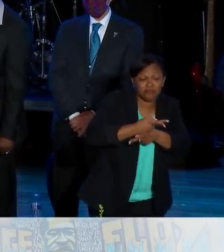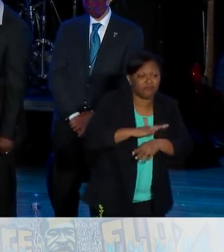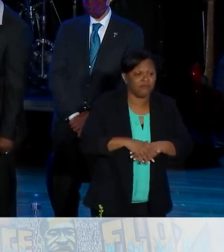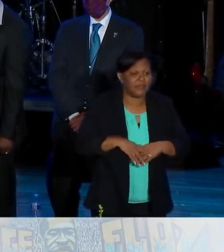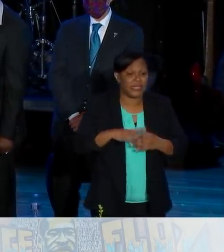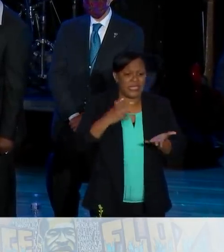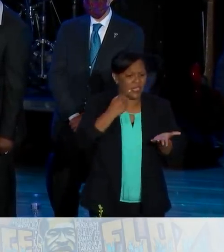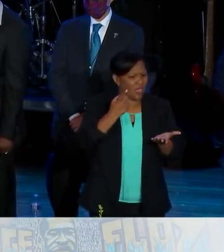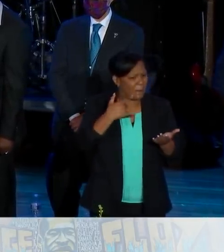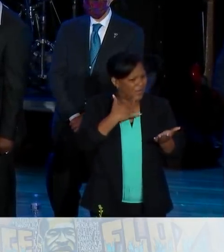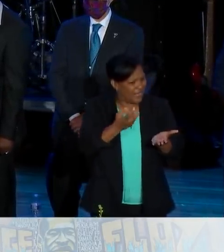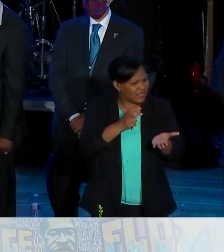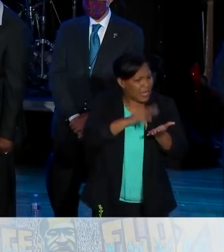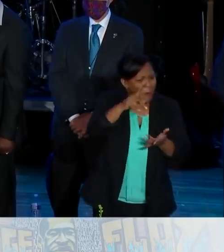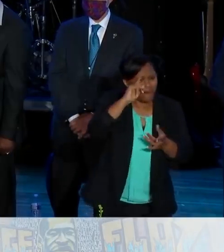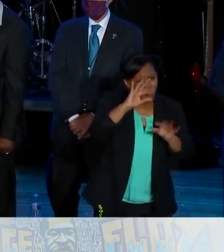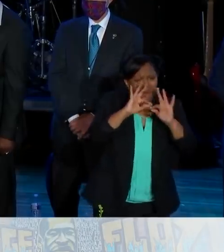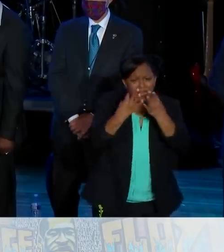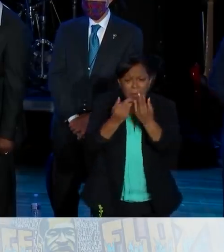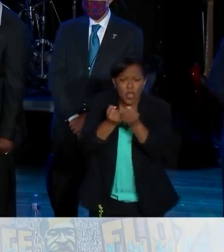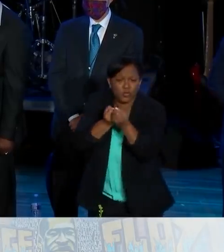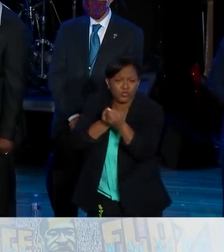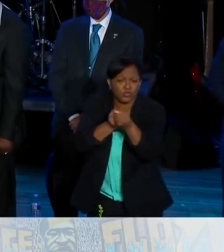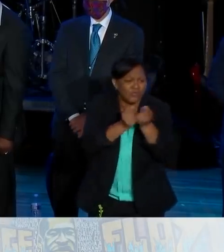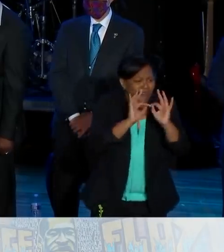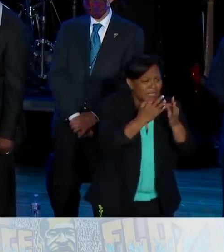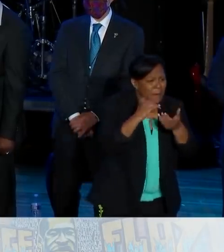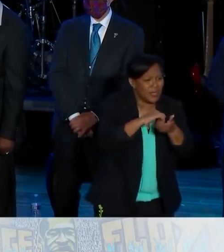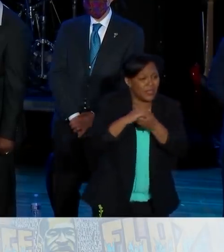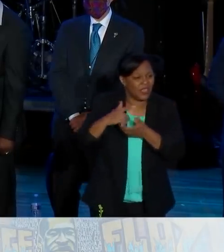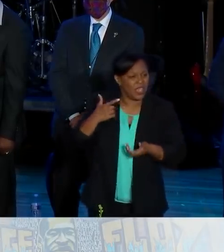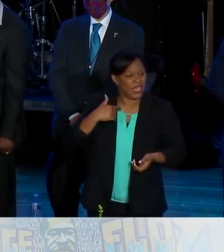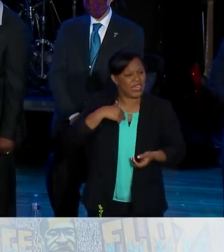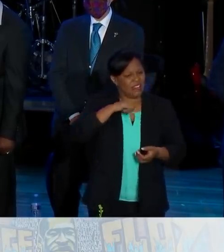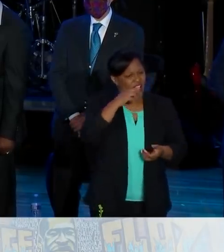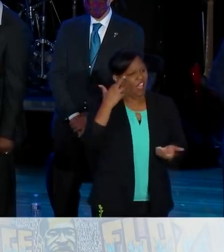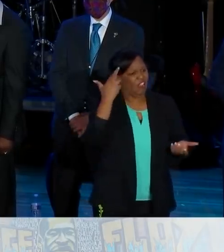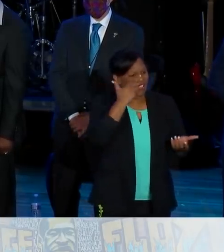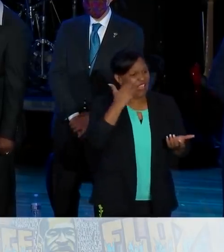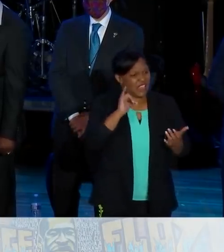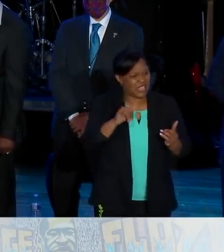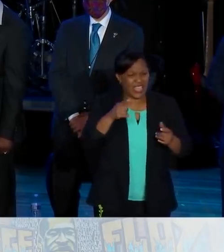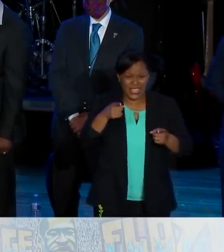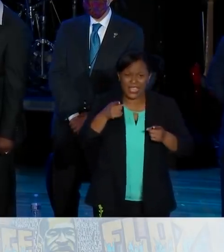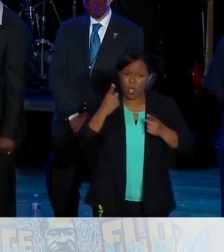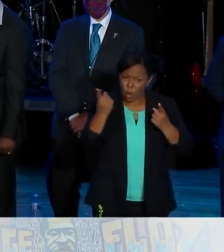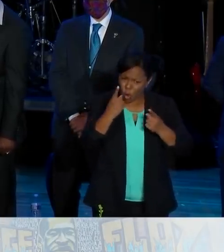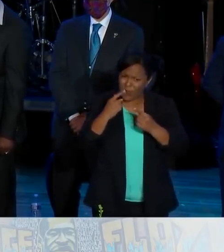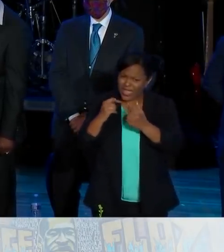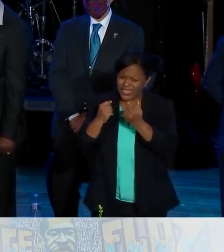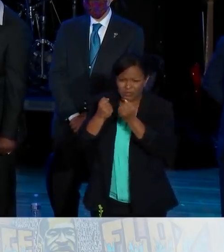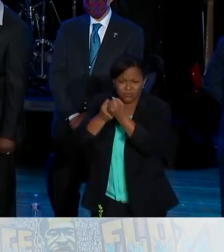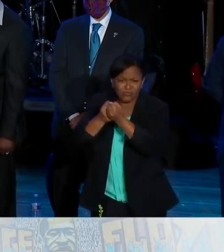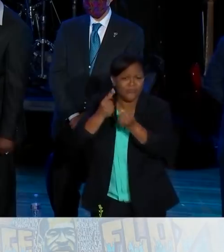WORLD BEFORE US. ONE THING ABOUT THE MAN. HE WOULD STAND UP FOR HIS FAMILY AND FRIENDS AND WAS GREAT AT THAT.